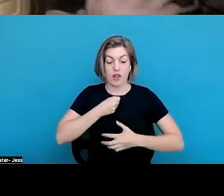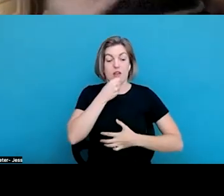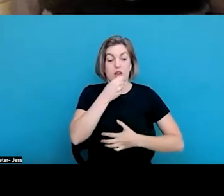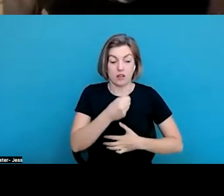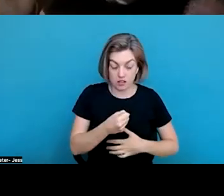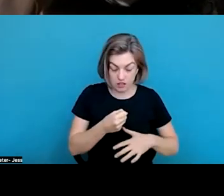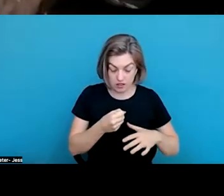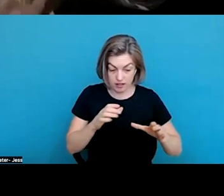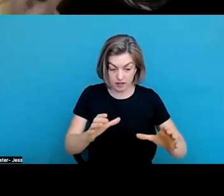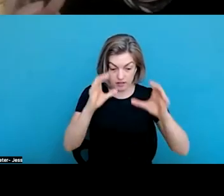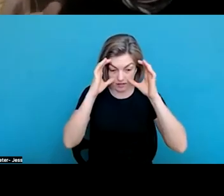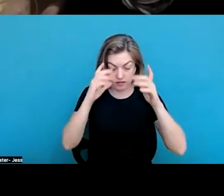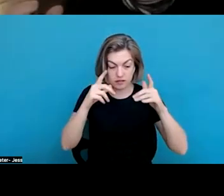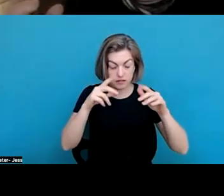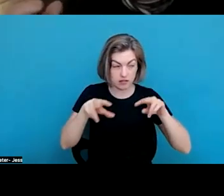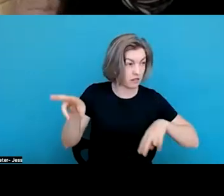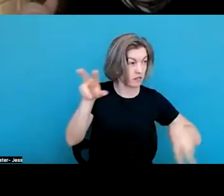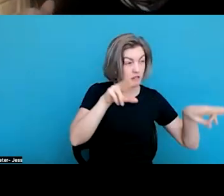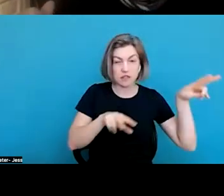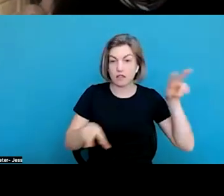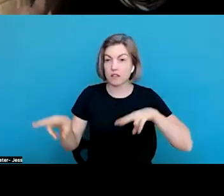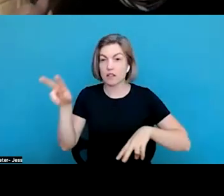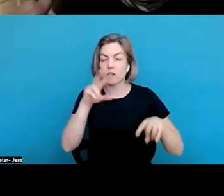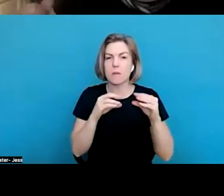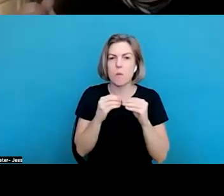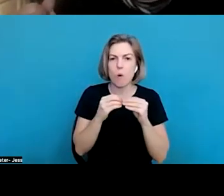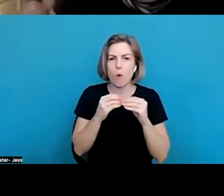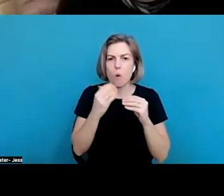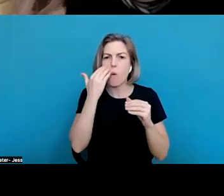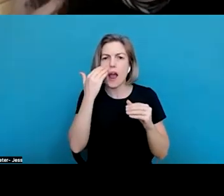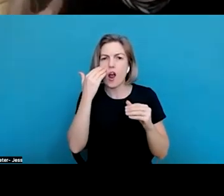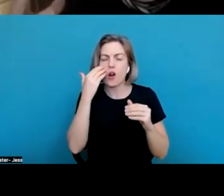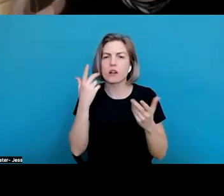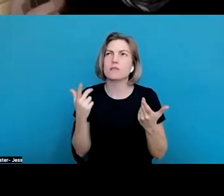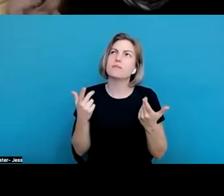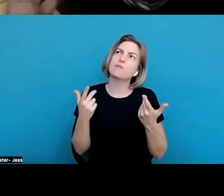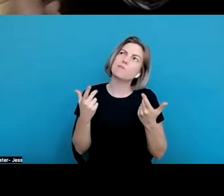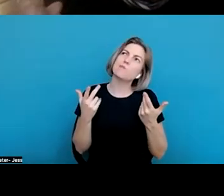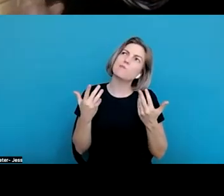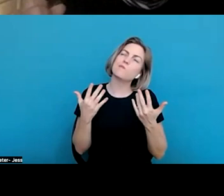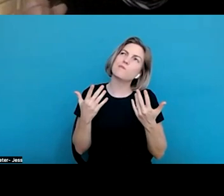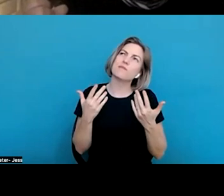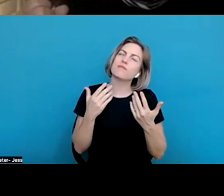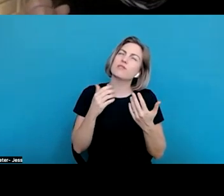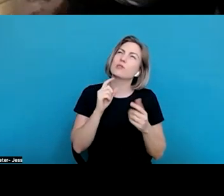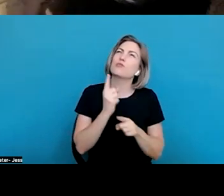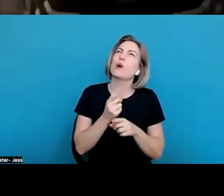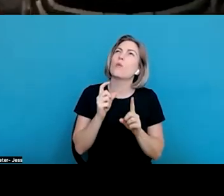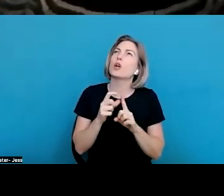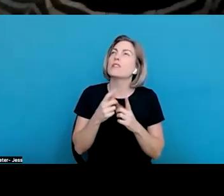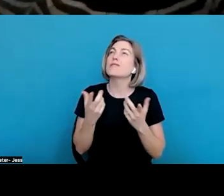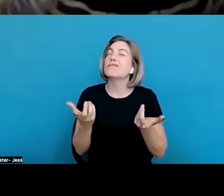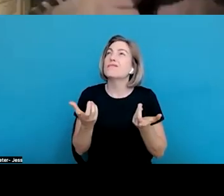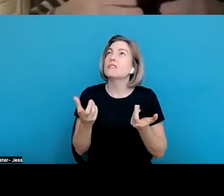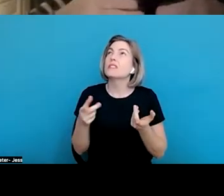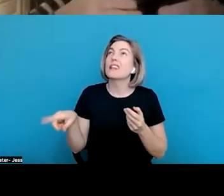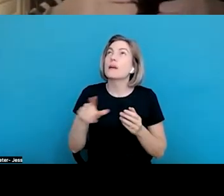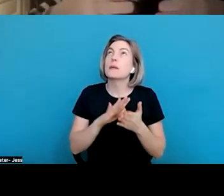they are much more aware, I believe is the term, but much more focused.